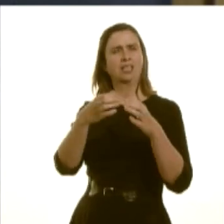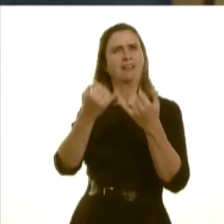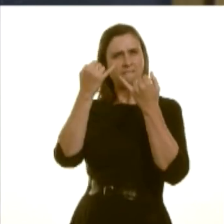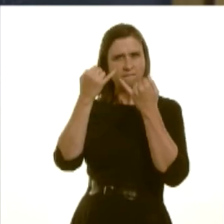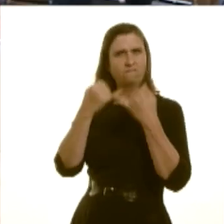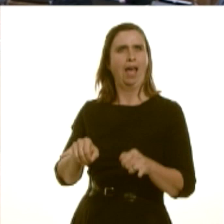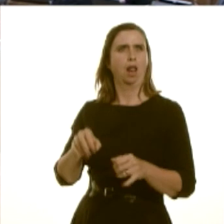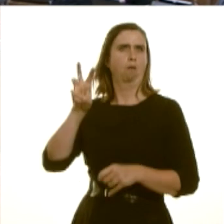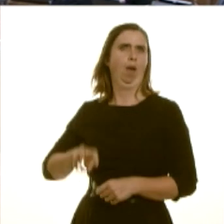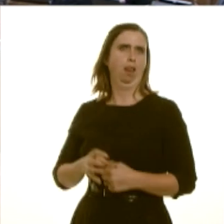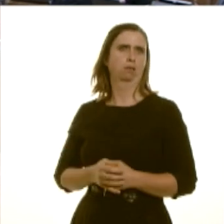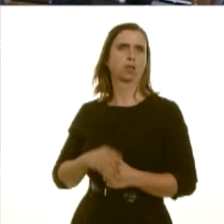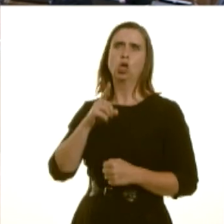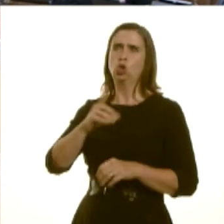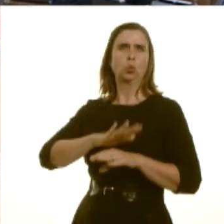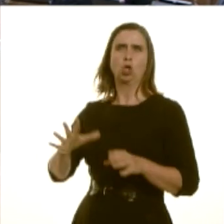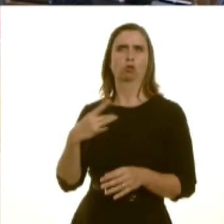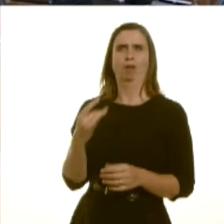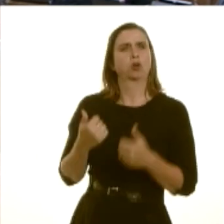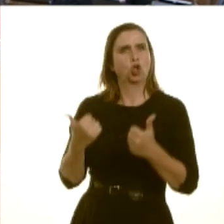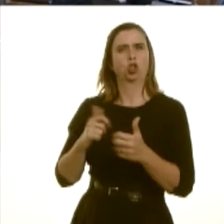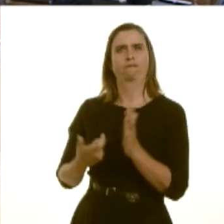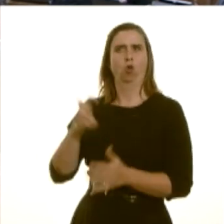best interests over the debate on our constitution? Carwyn Jones: I remind the Member that Ed